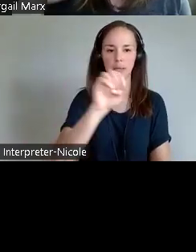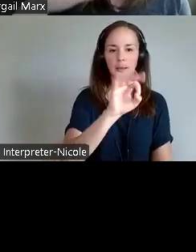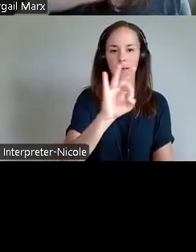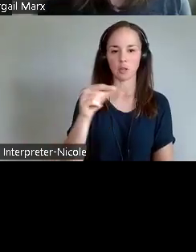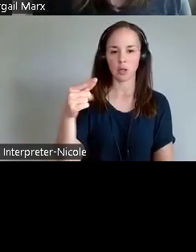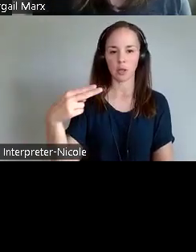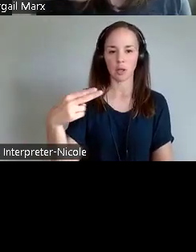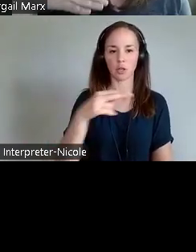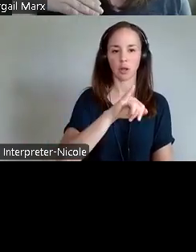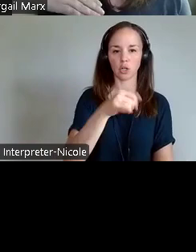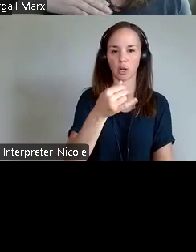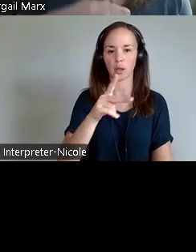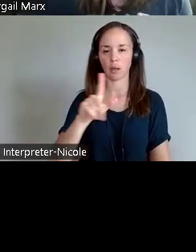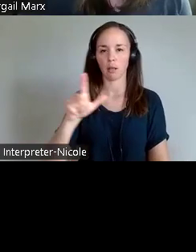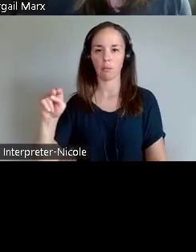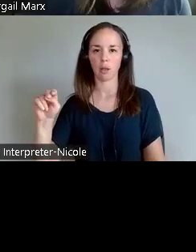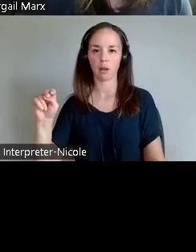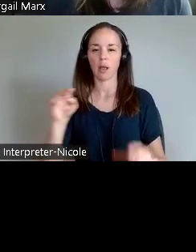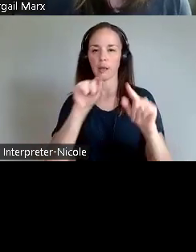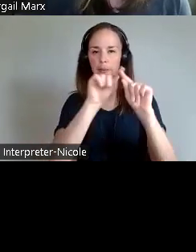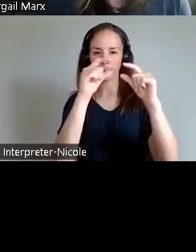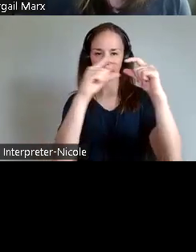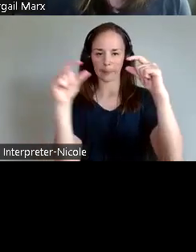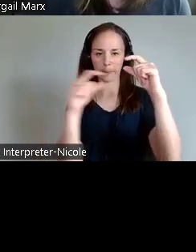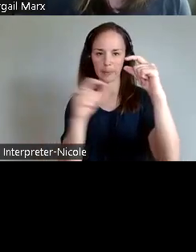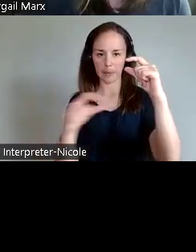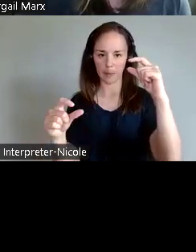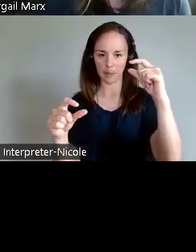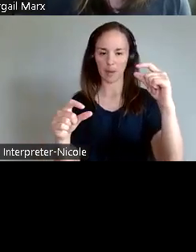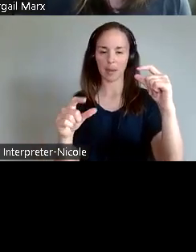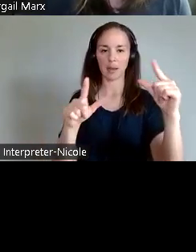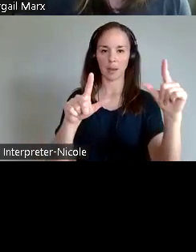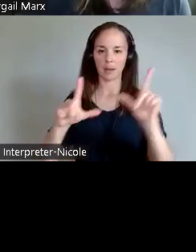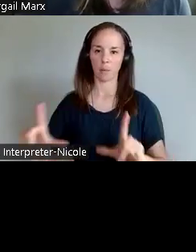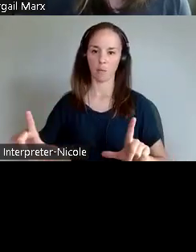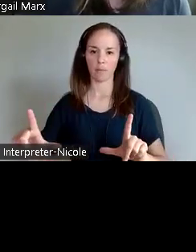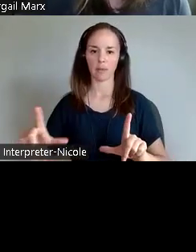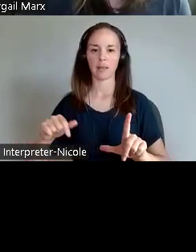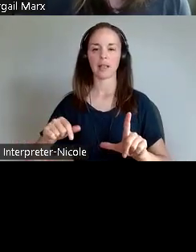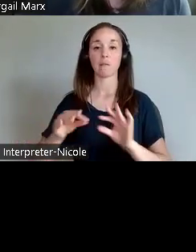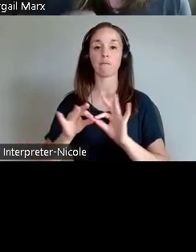alphabet is in a separate square on the board, and then the second one is a phrase board, so again,